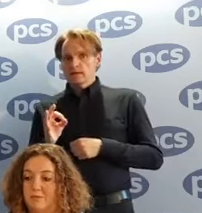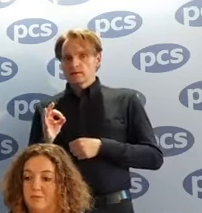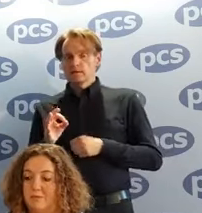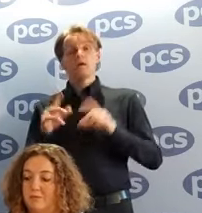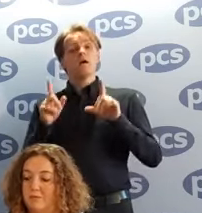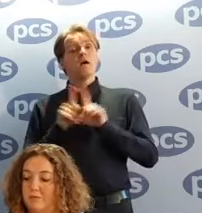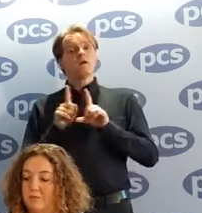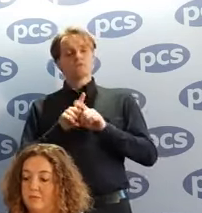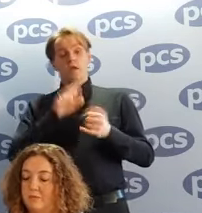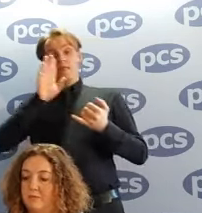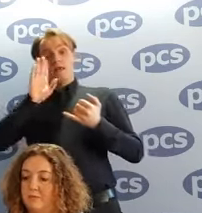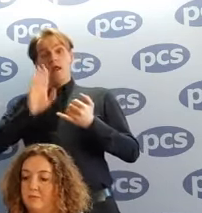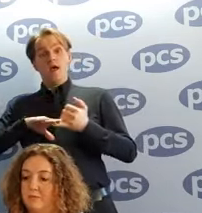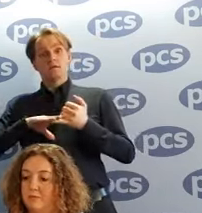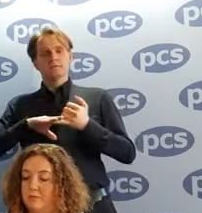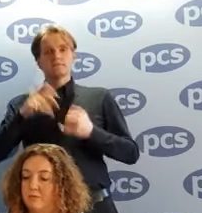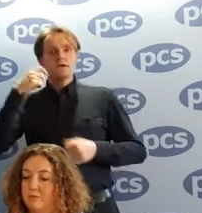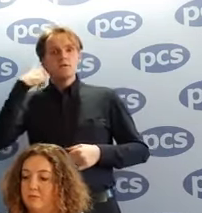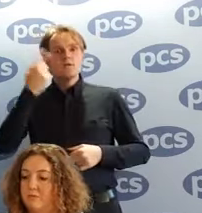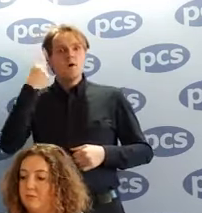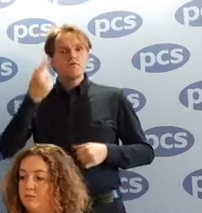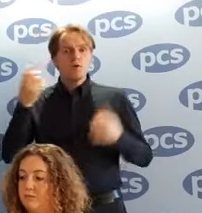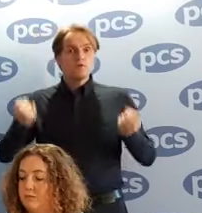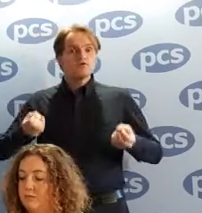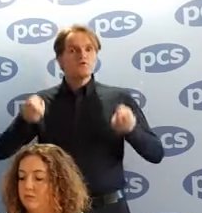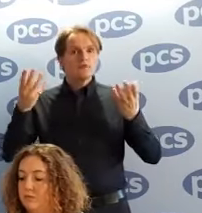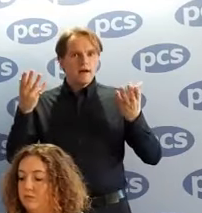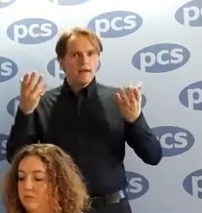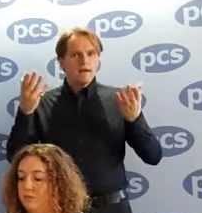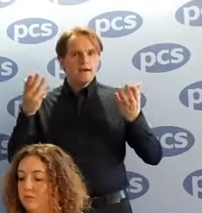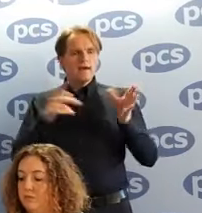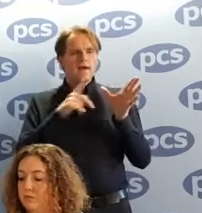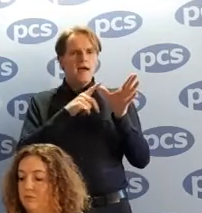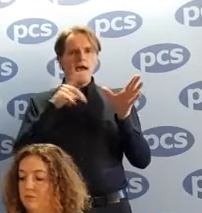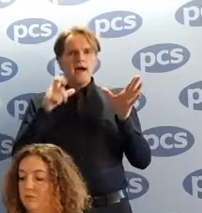members who were taken industrial action tomorrow our concilliators unbelievably